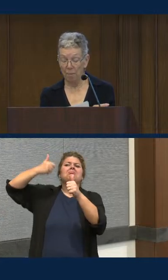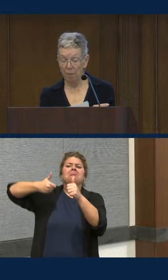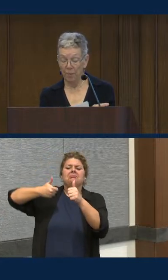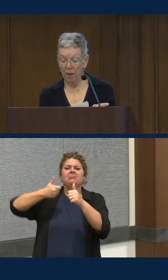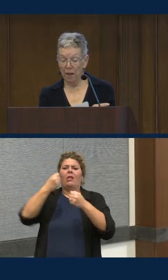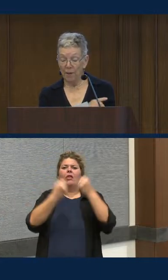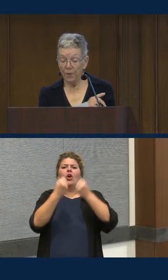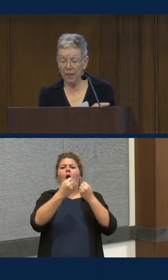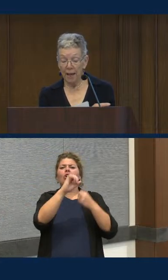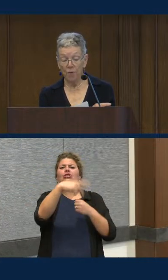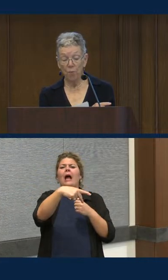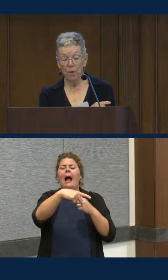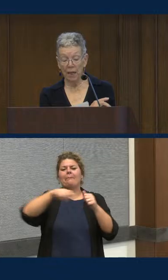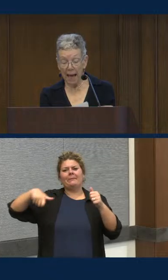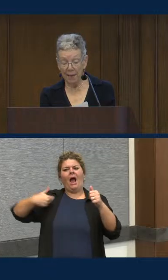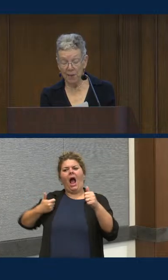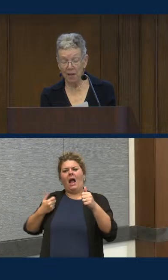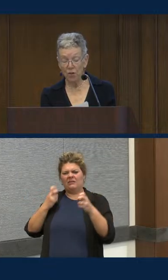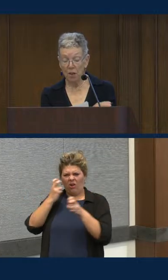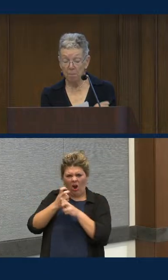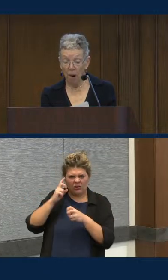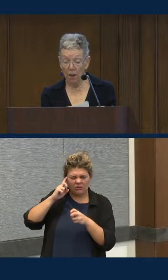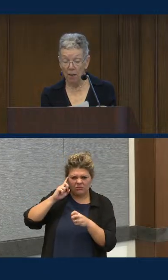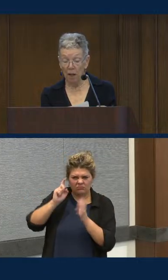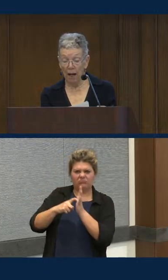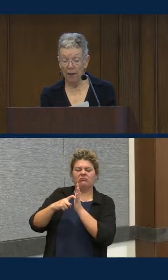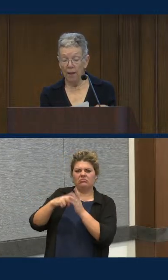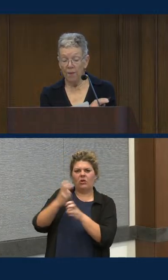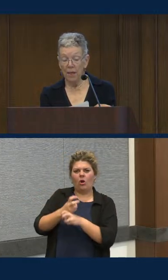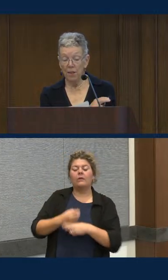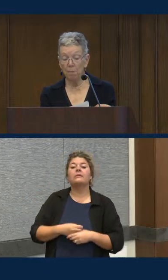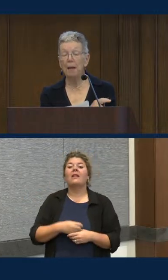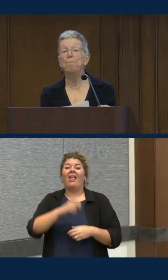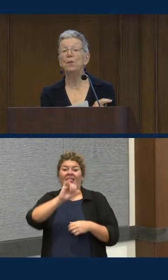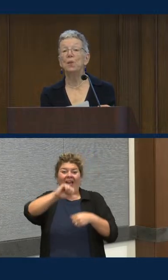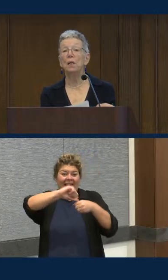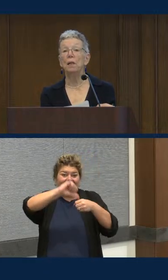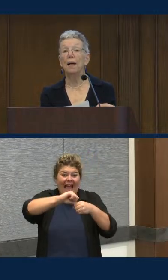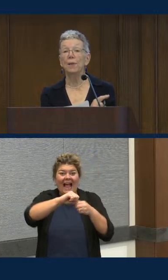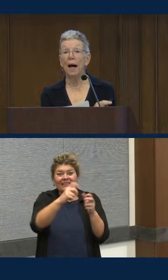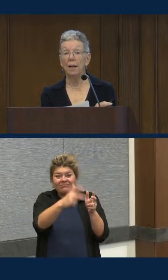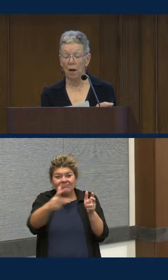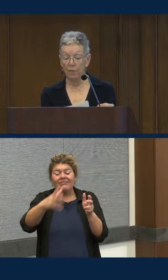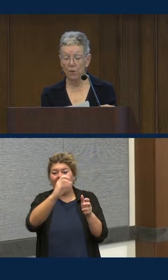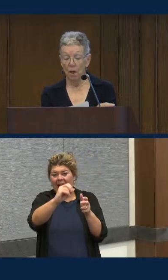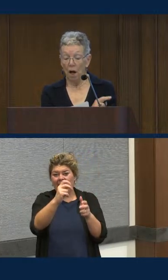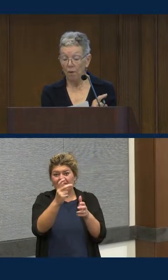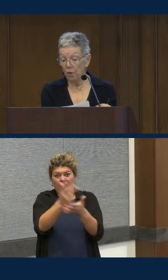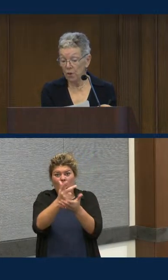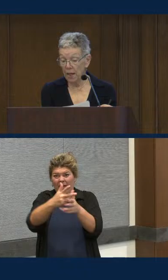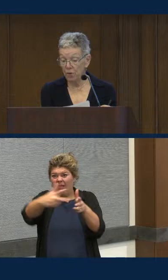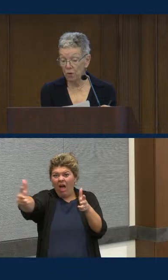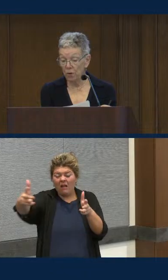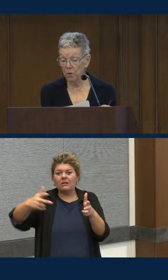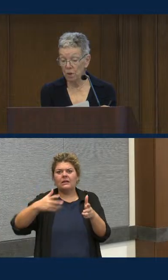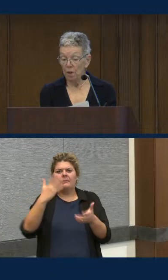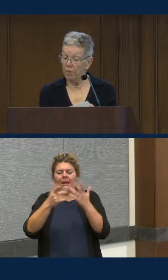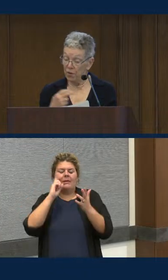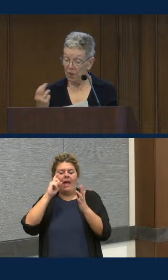gas station and parking lot, these might be seen as icons of